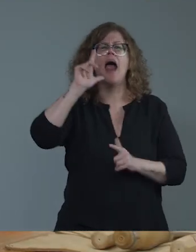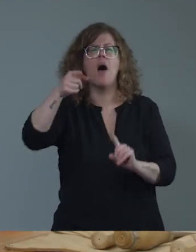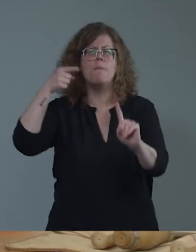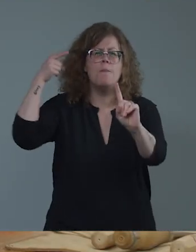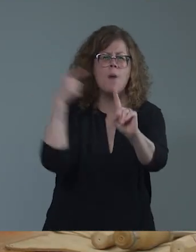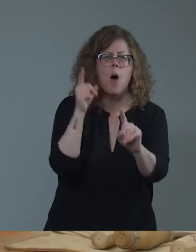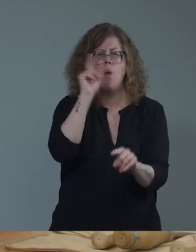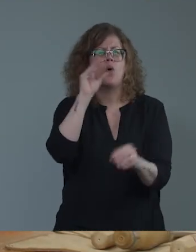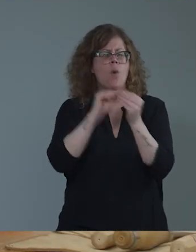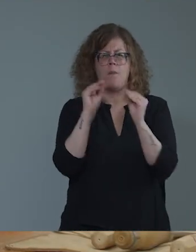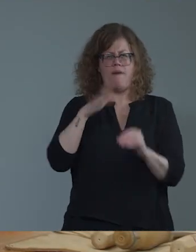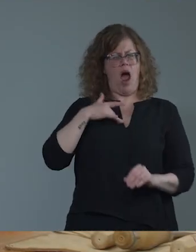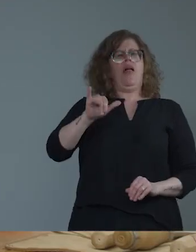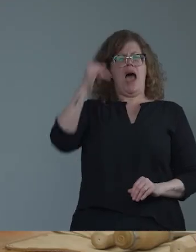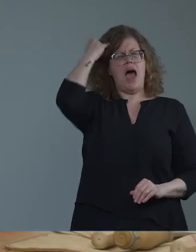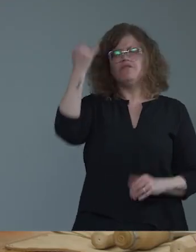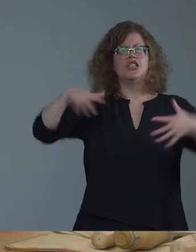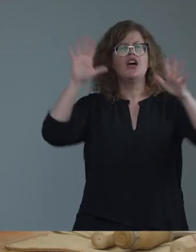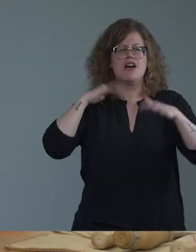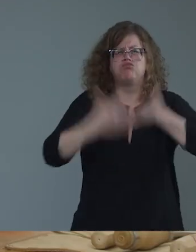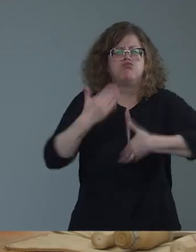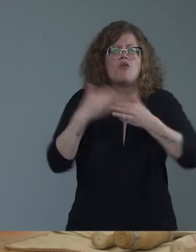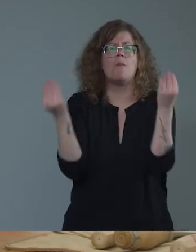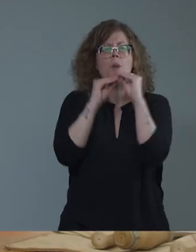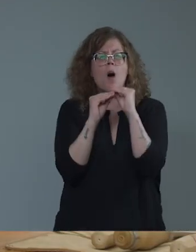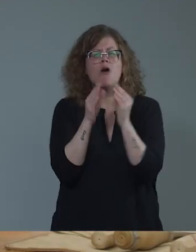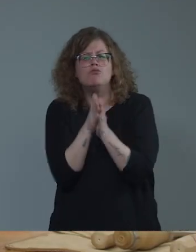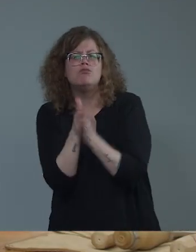to just kind of follow it where it wants to go. And that also means what the materials are going